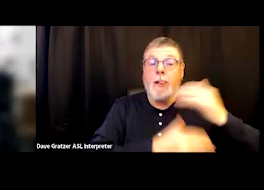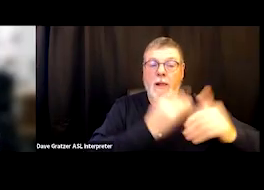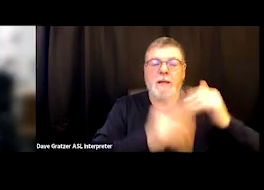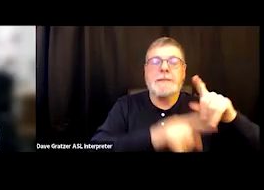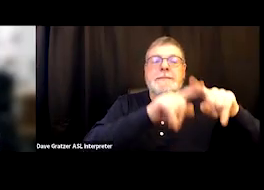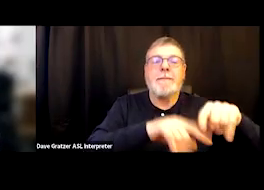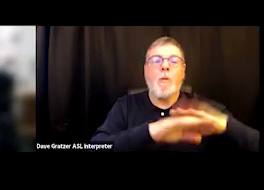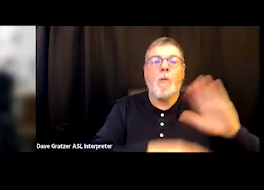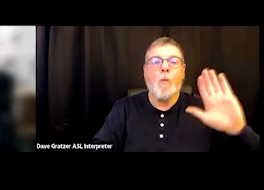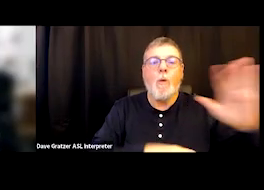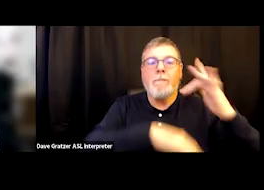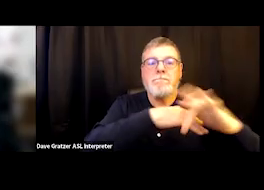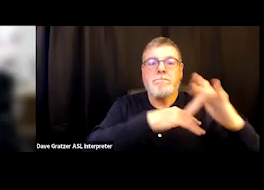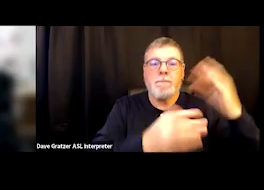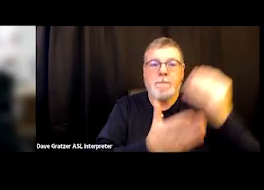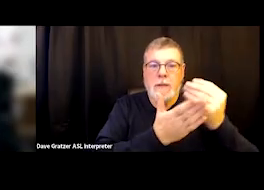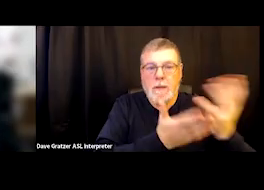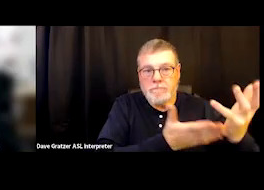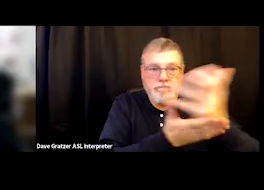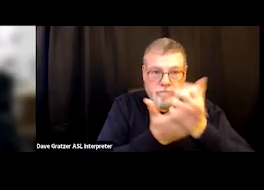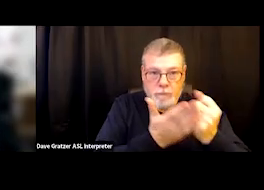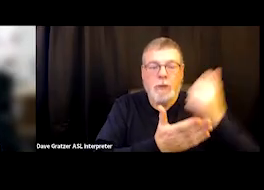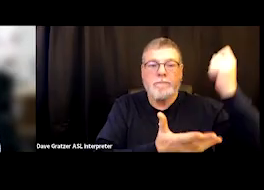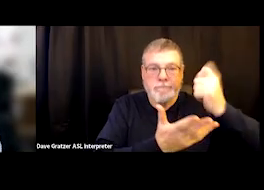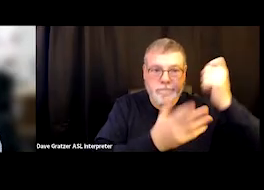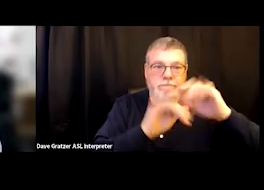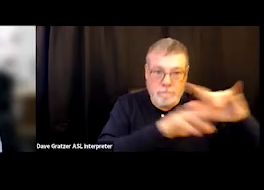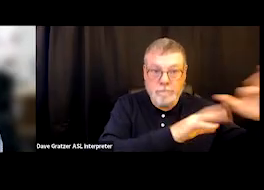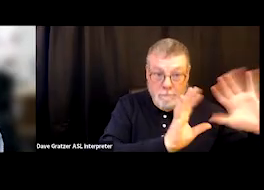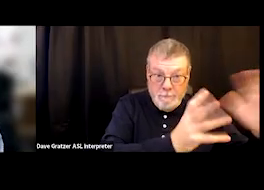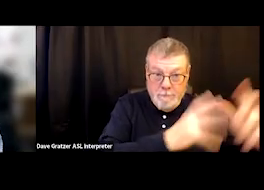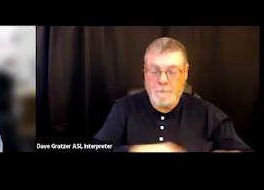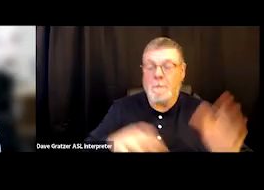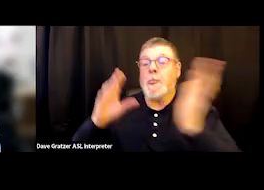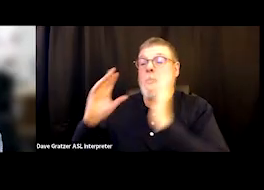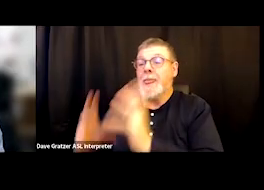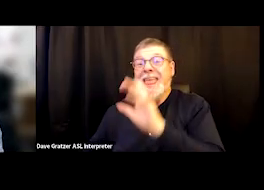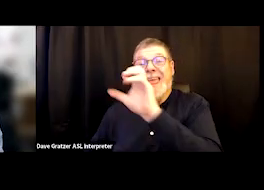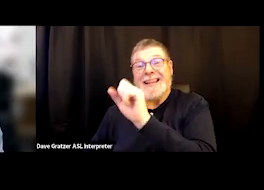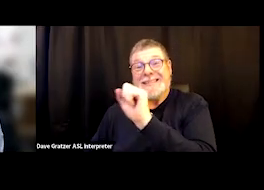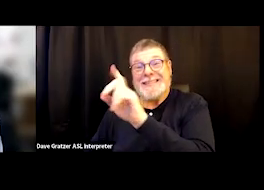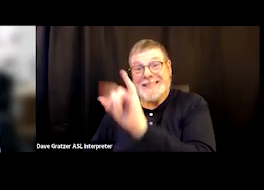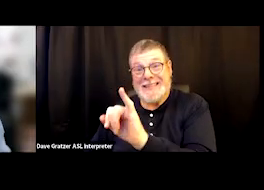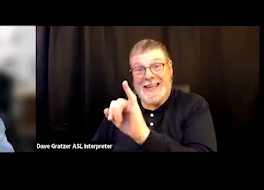resources, and living arrangement. SSDI is an insurance program. It's not needs-based.